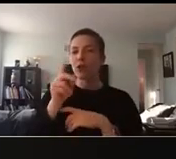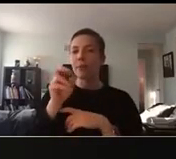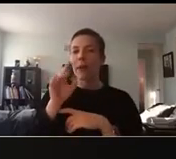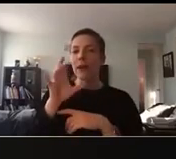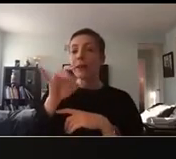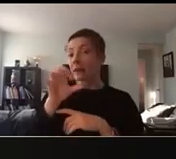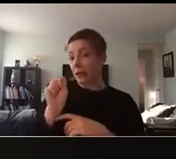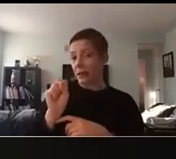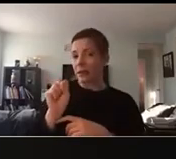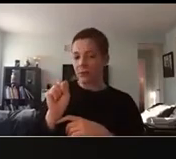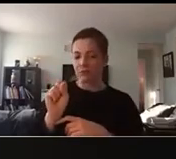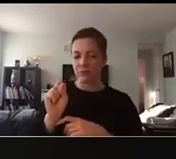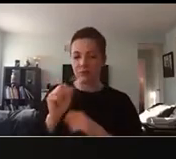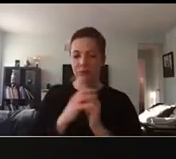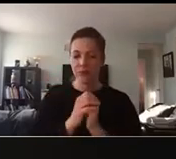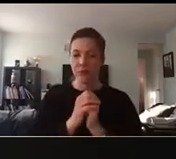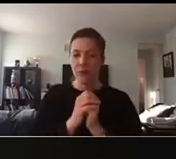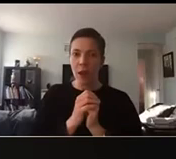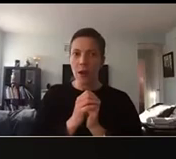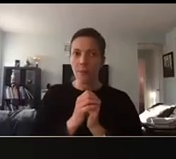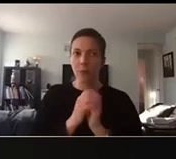interdependency and how they